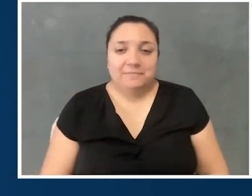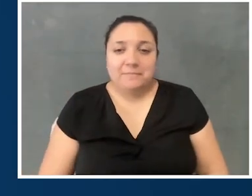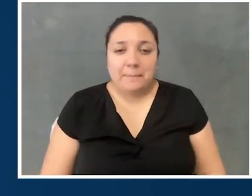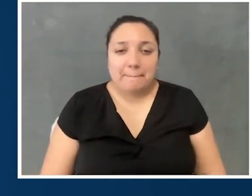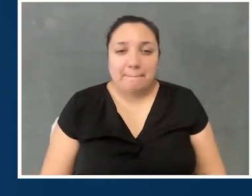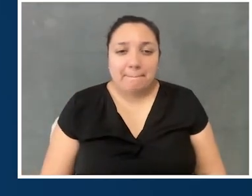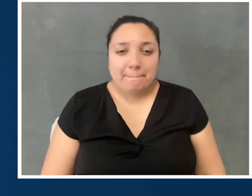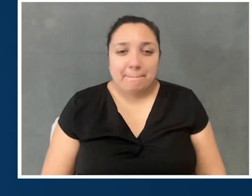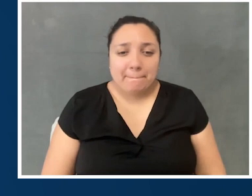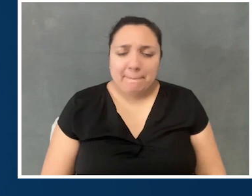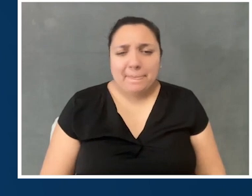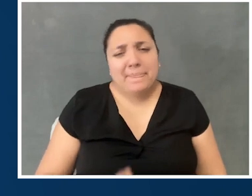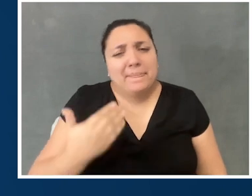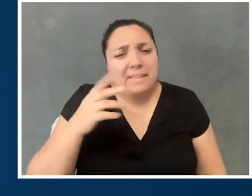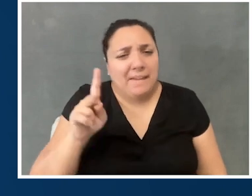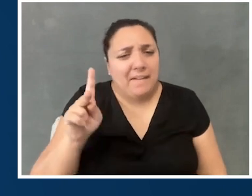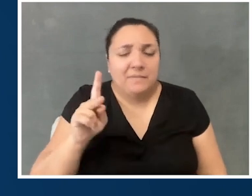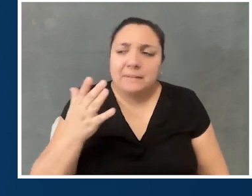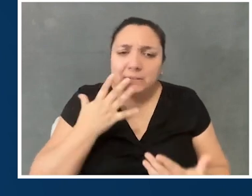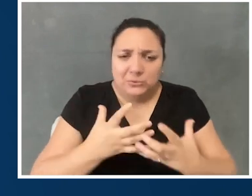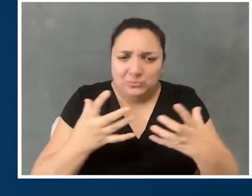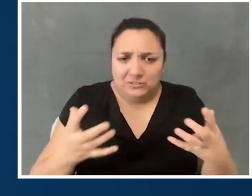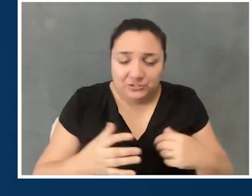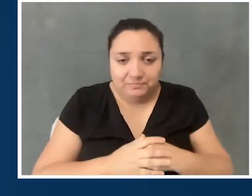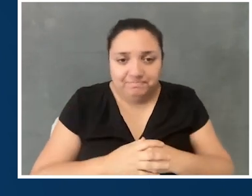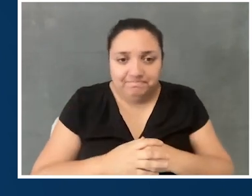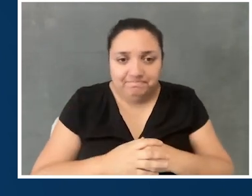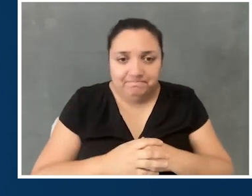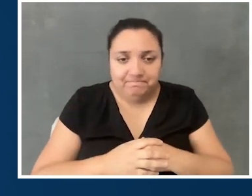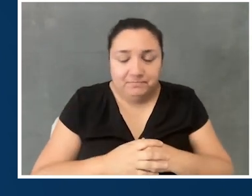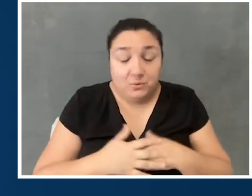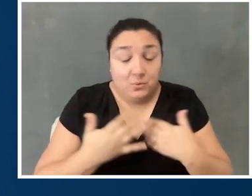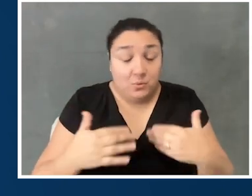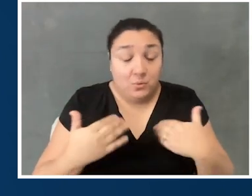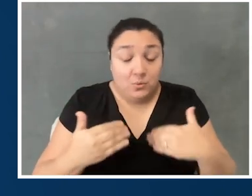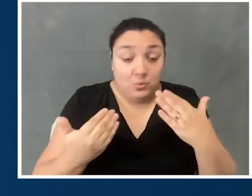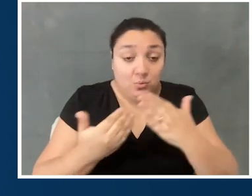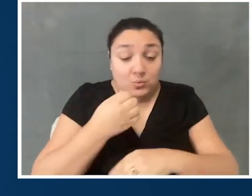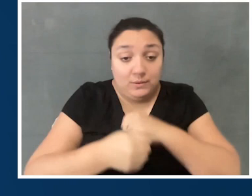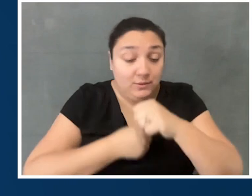Thank you so much for that. So it's a new year. I cannot believe that it is 2024.